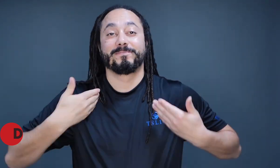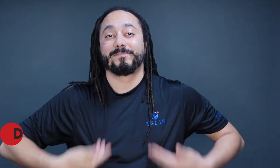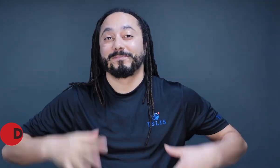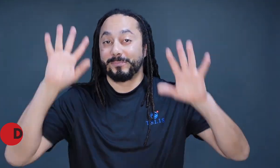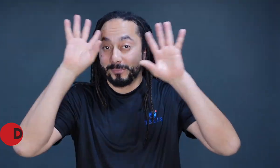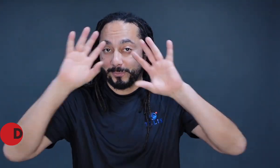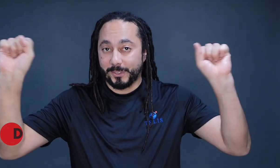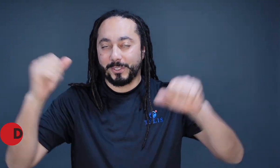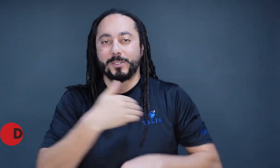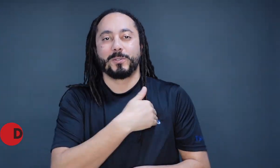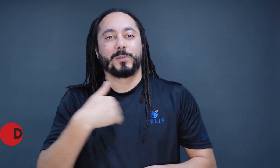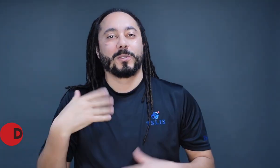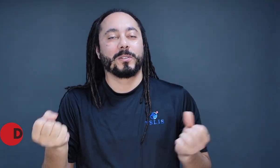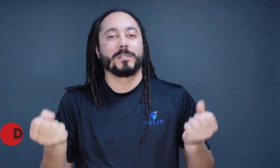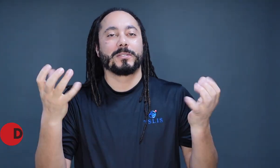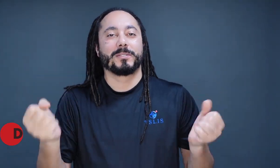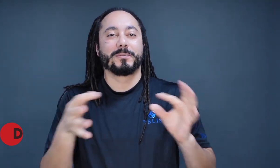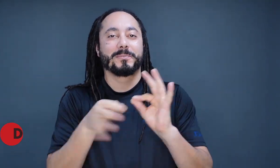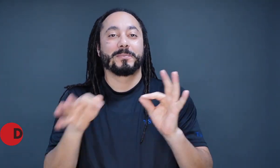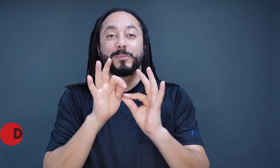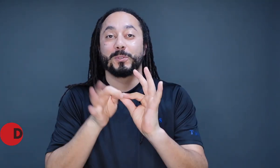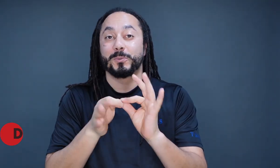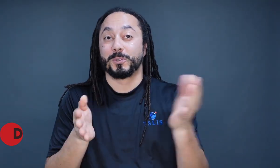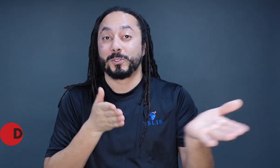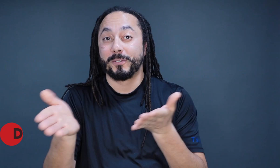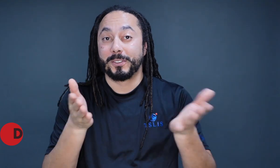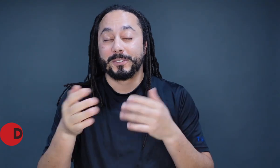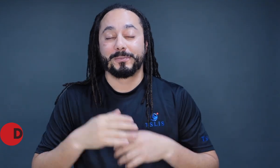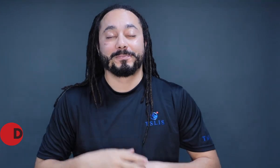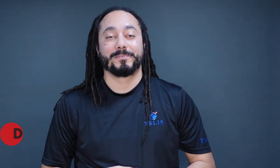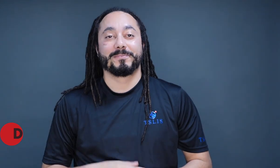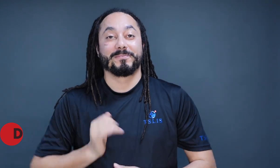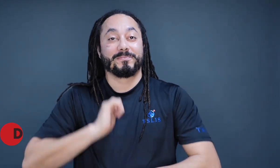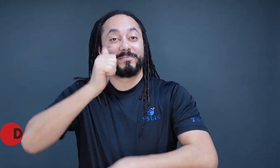was founded in 2014. The reason why we established the agency is because